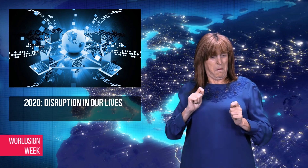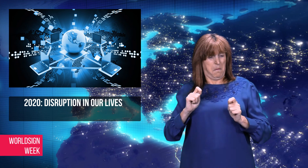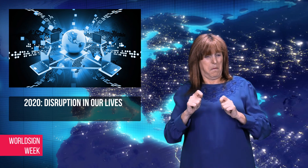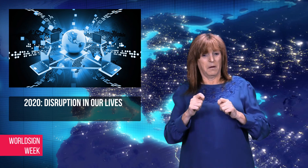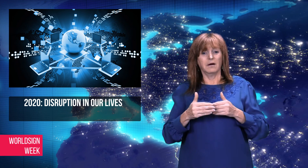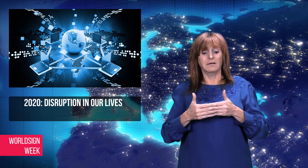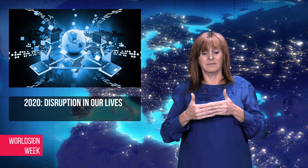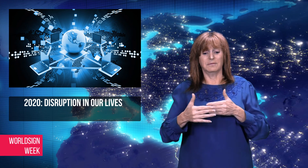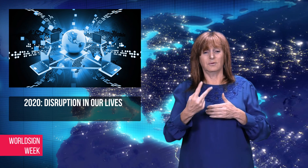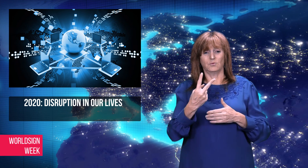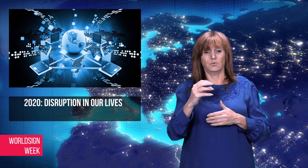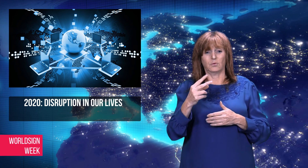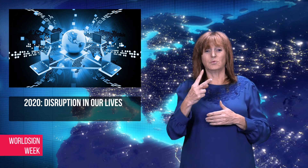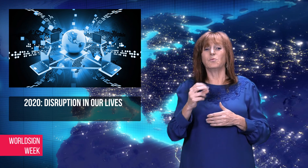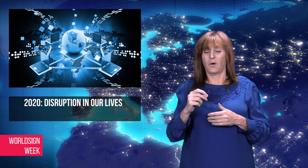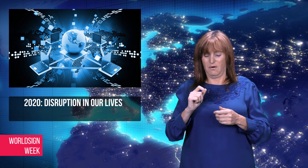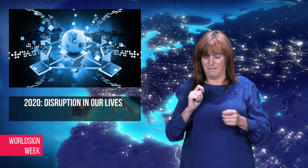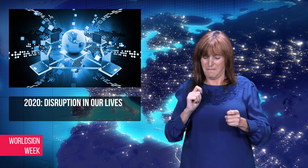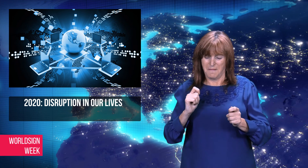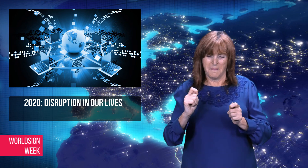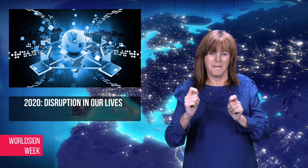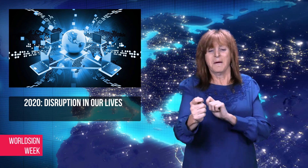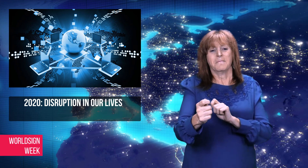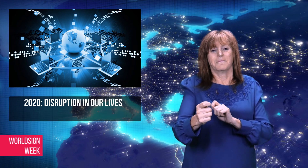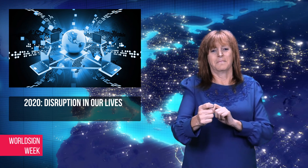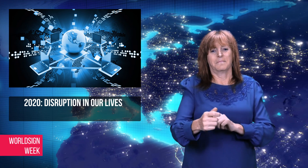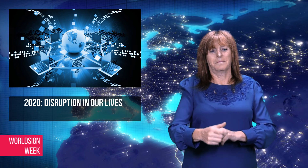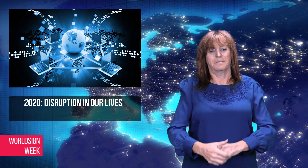This is expected to continue in 2020.